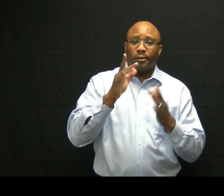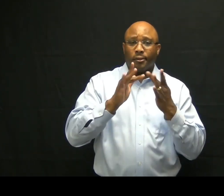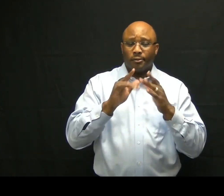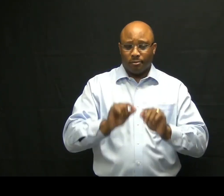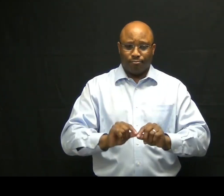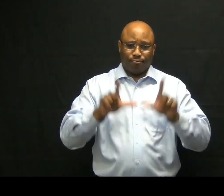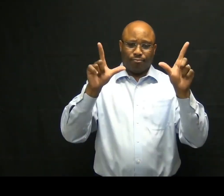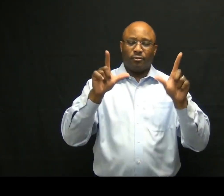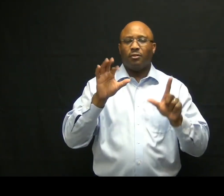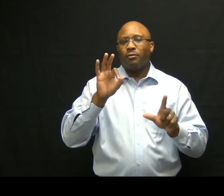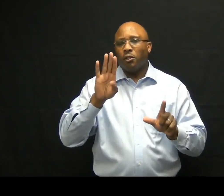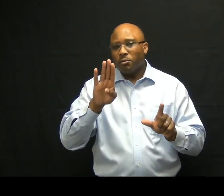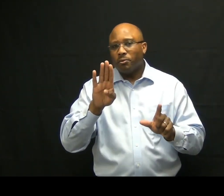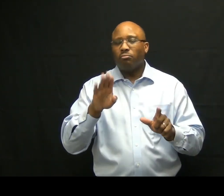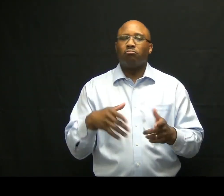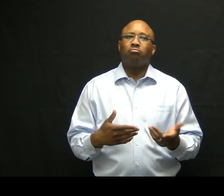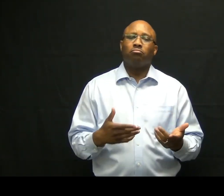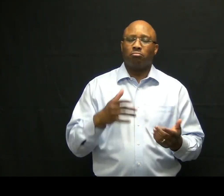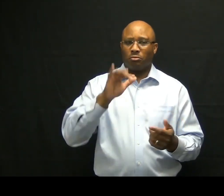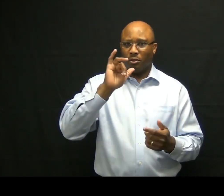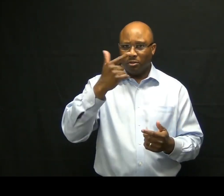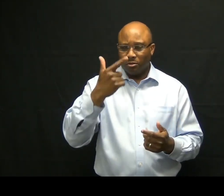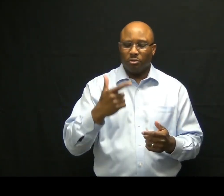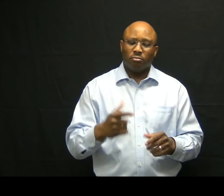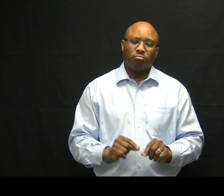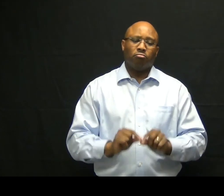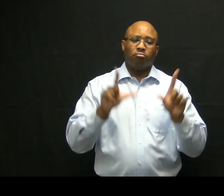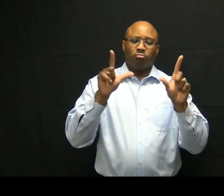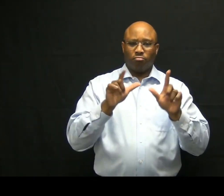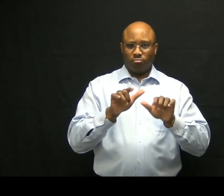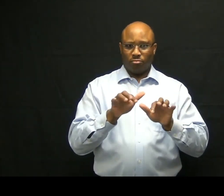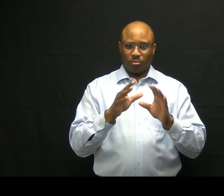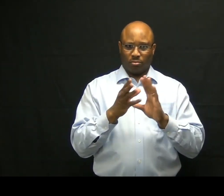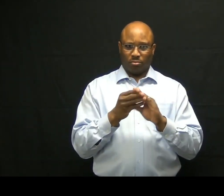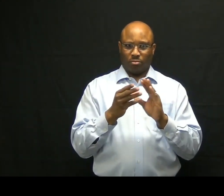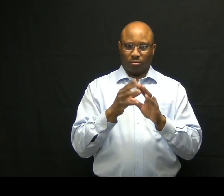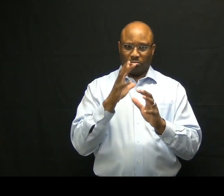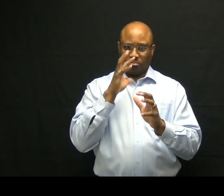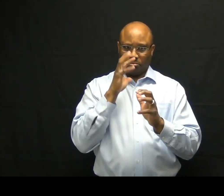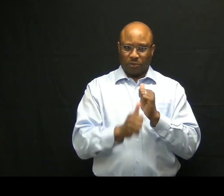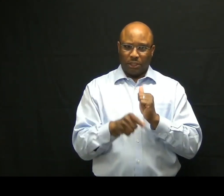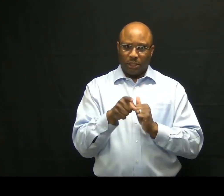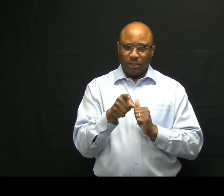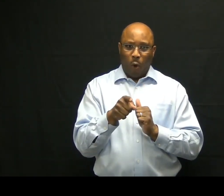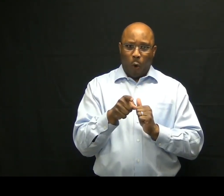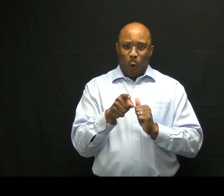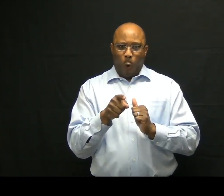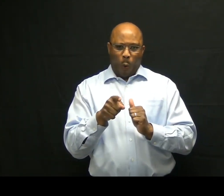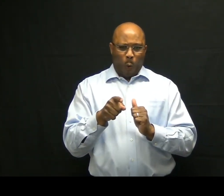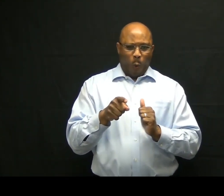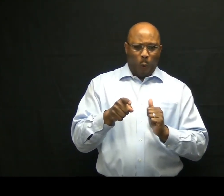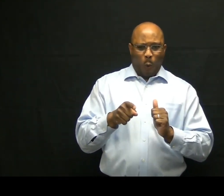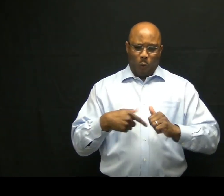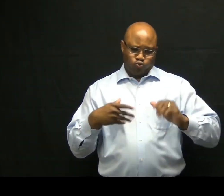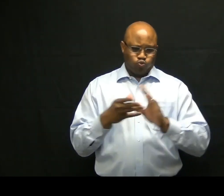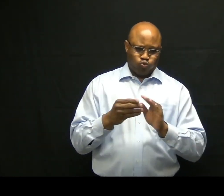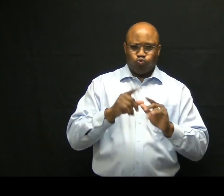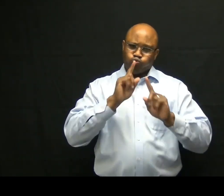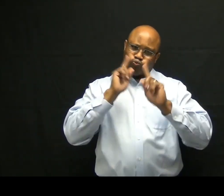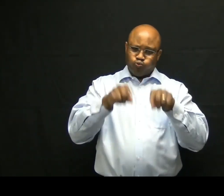youth should be instructed not to respond to any posted messages